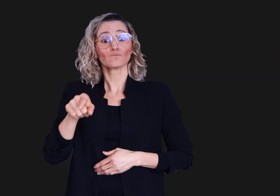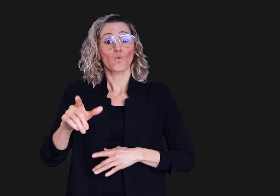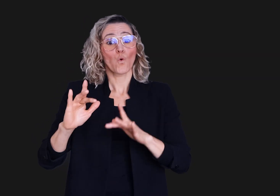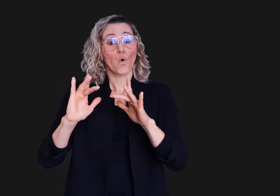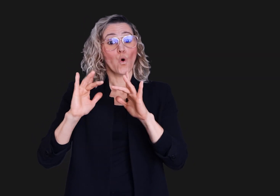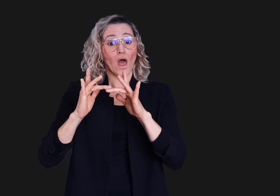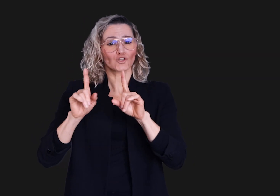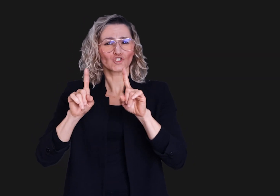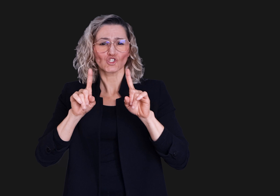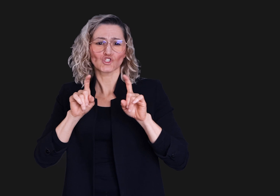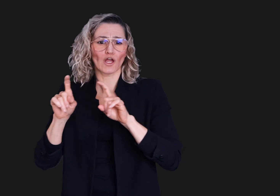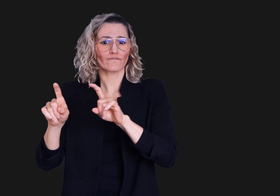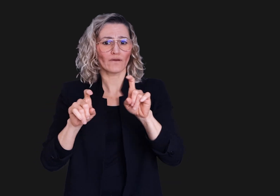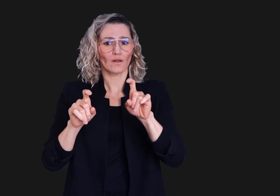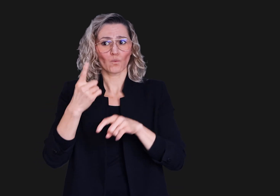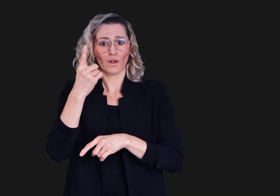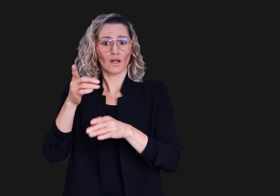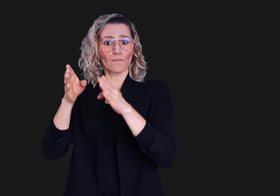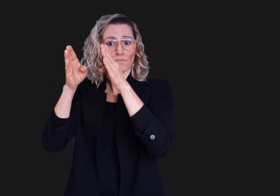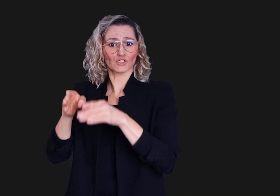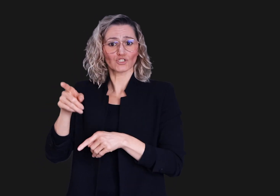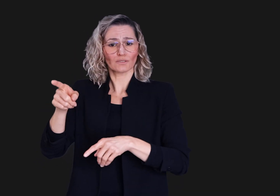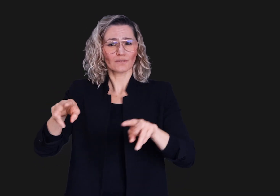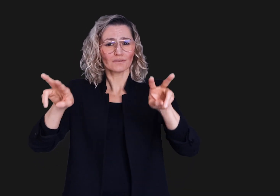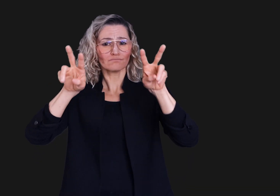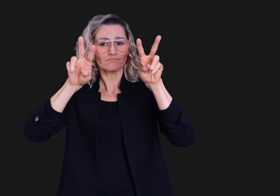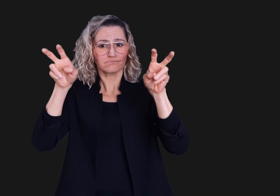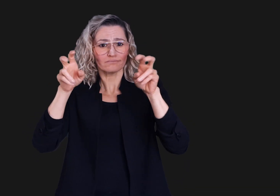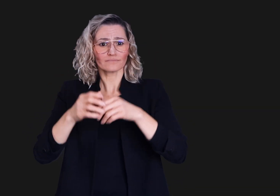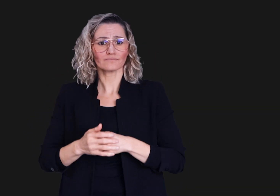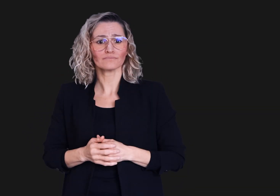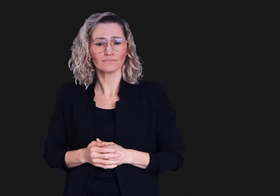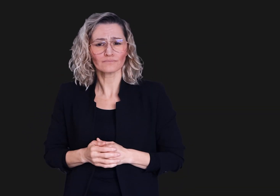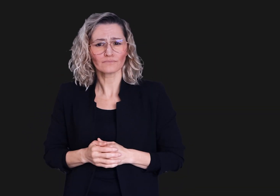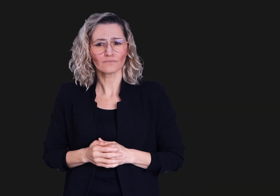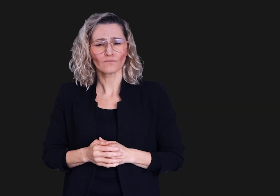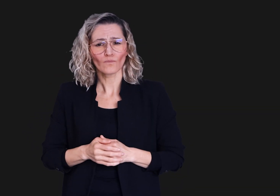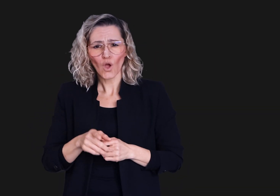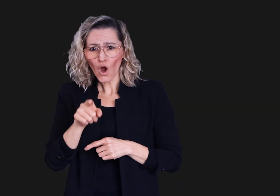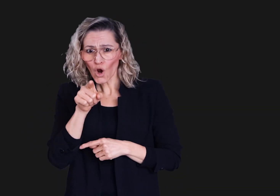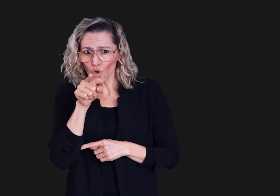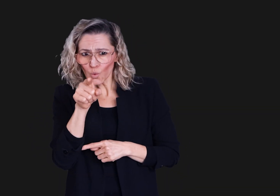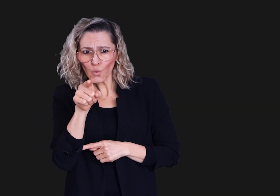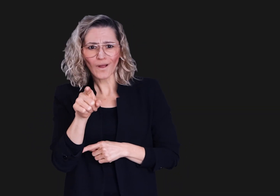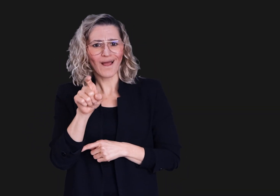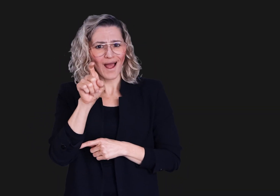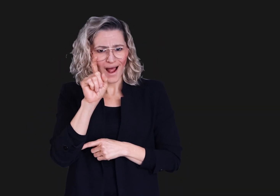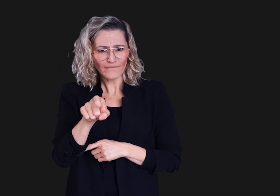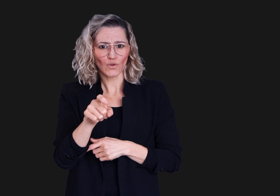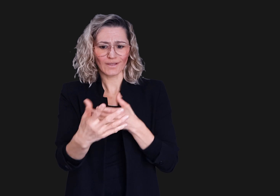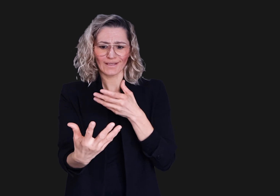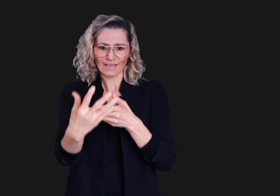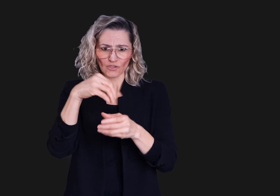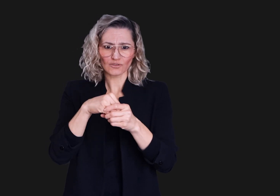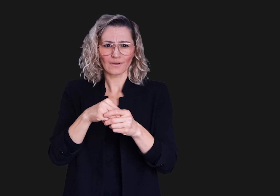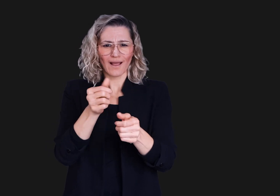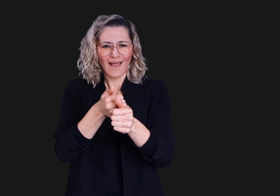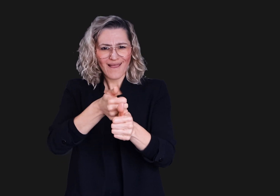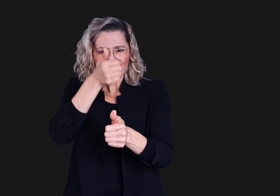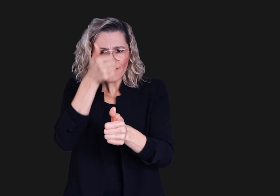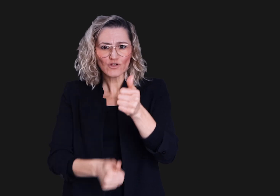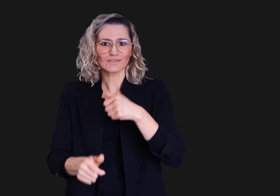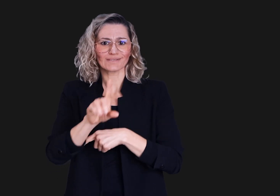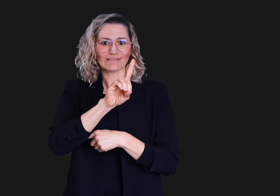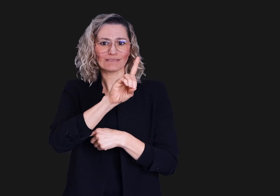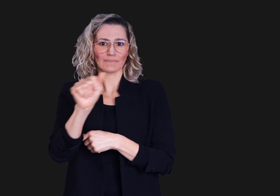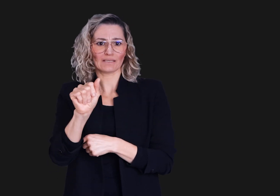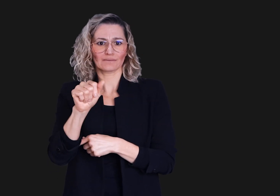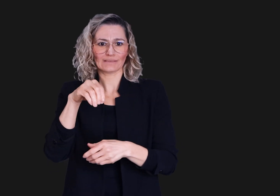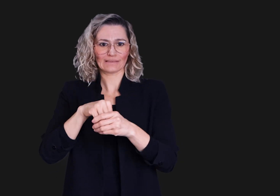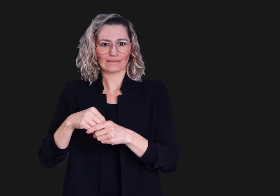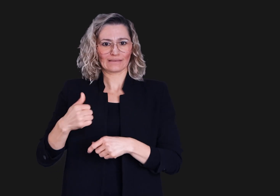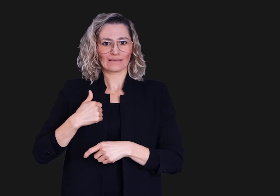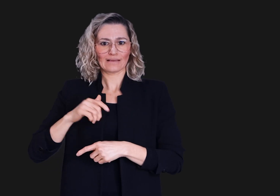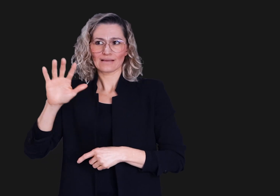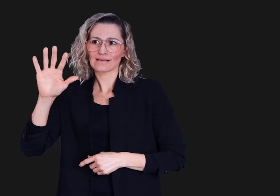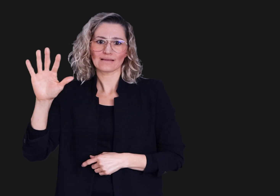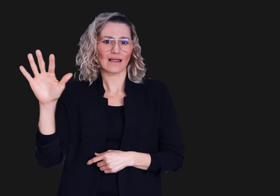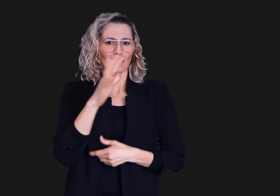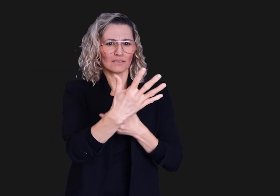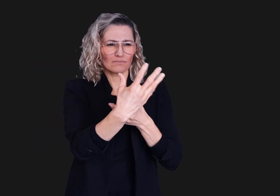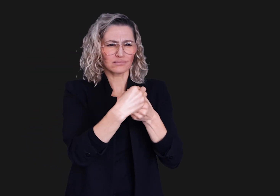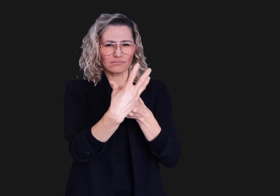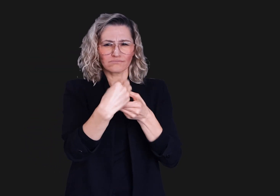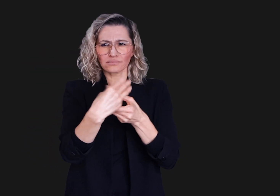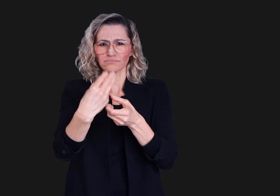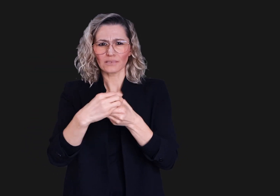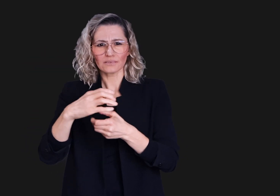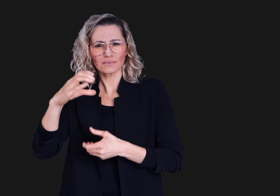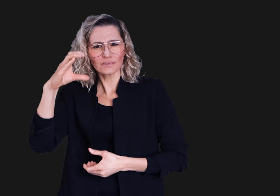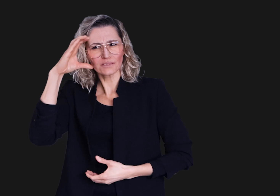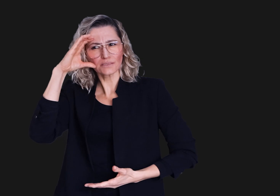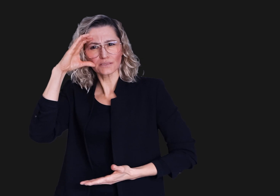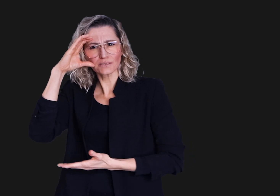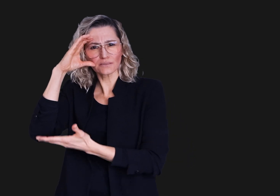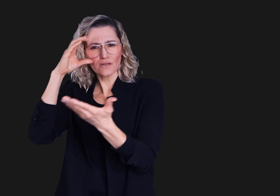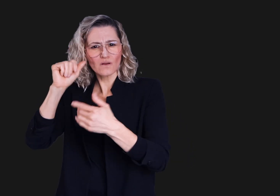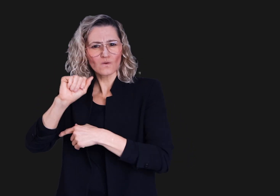“You need to engage every disability in Canada and listen to the clients